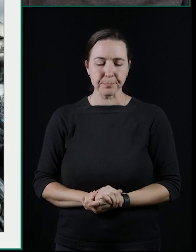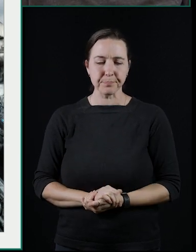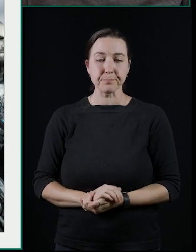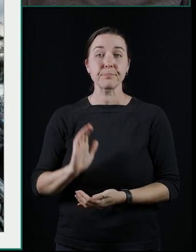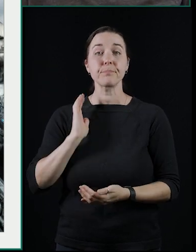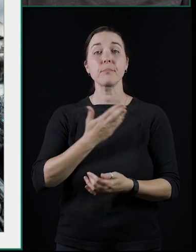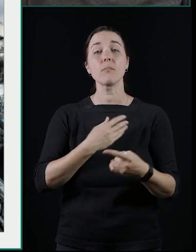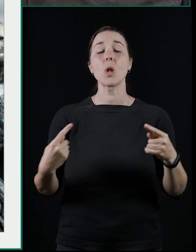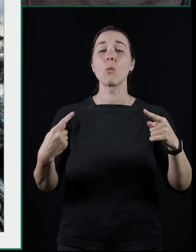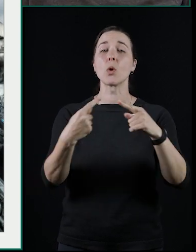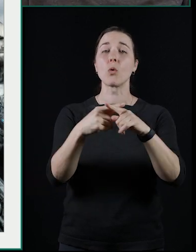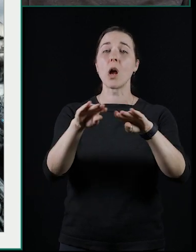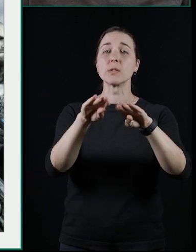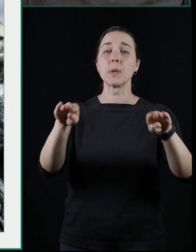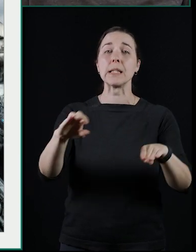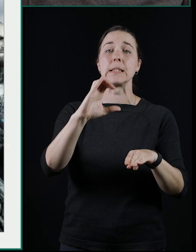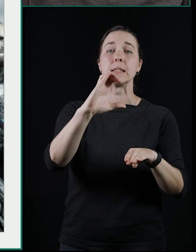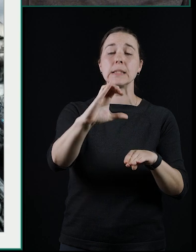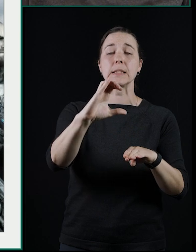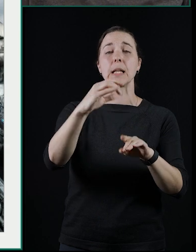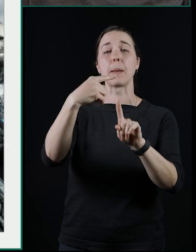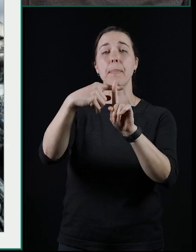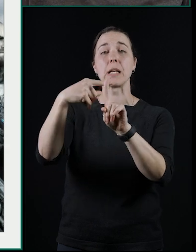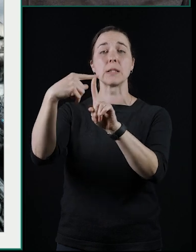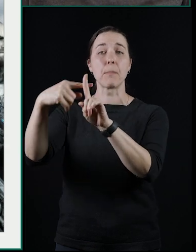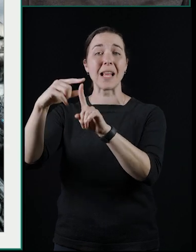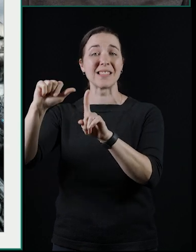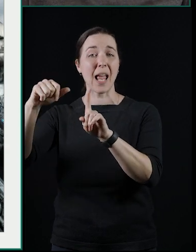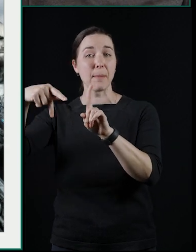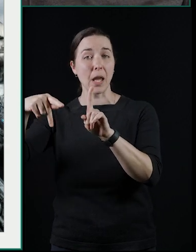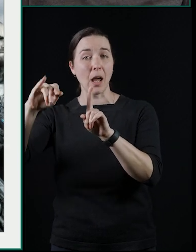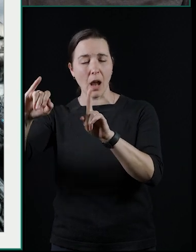Our cross-platform C plus plus API have support